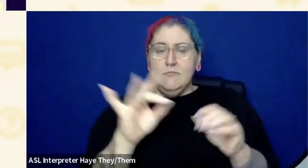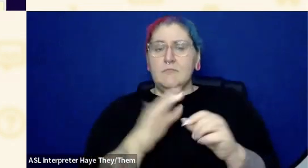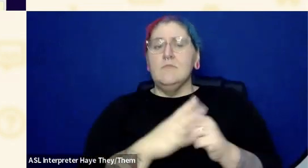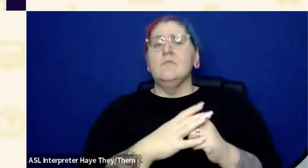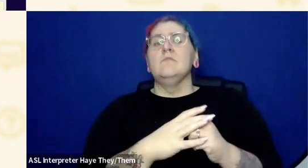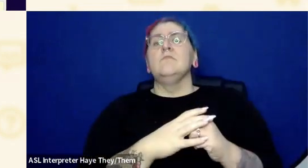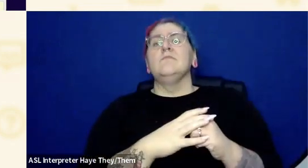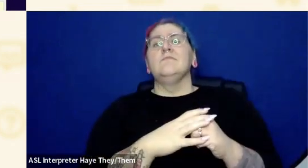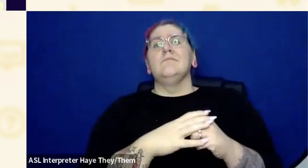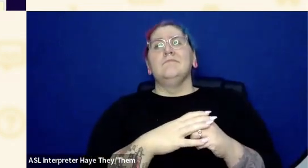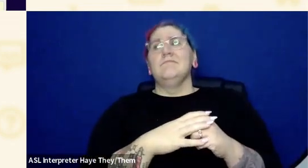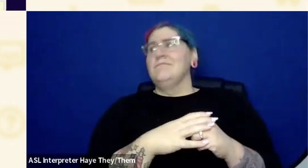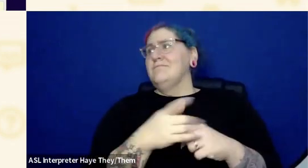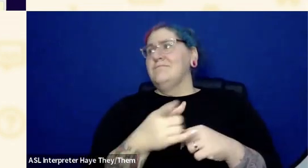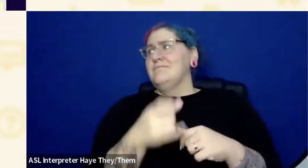This doesn't work well in Safari.